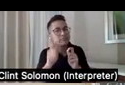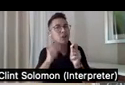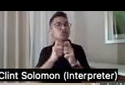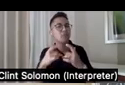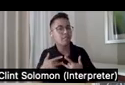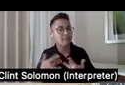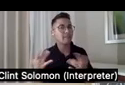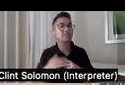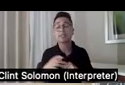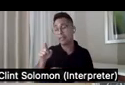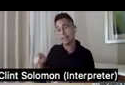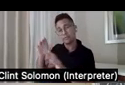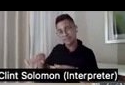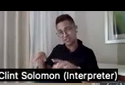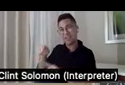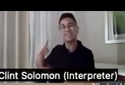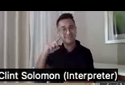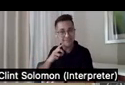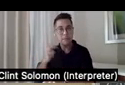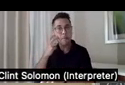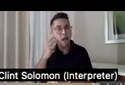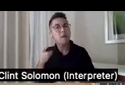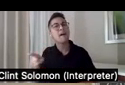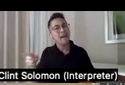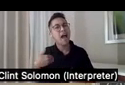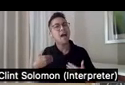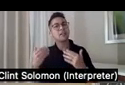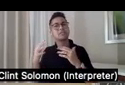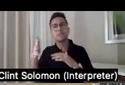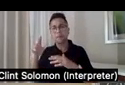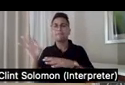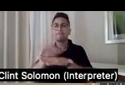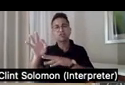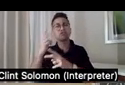deaf-blind but she also has quite a bit of functional vision and isn't so affected by